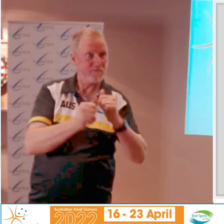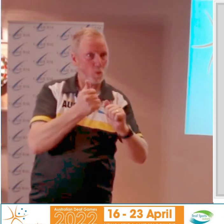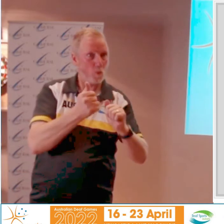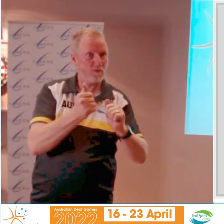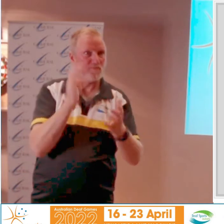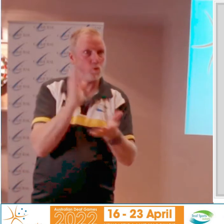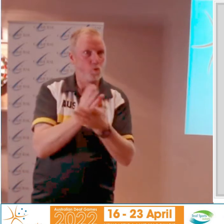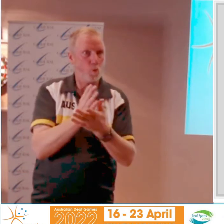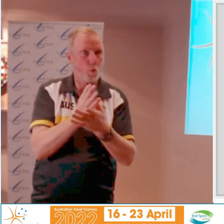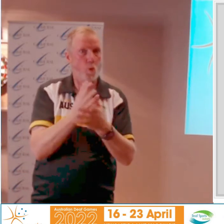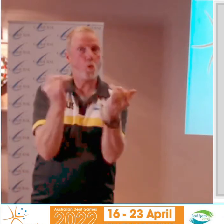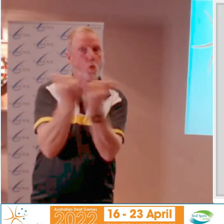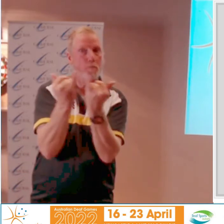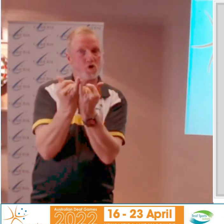we've seen 14 different sports